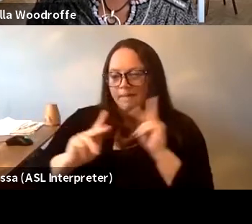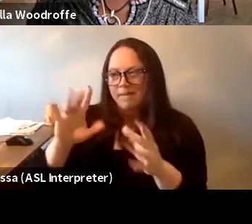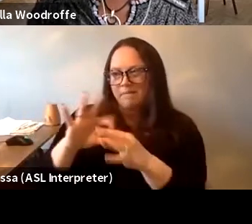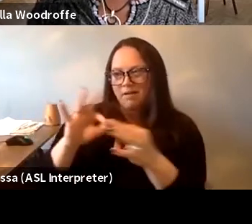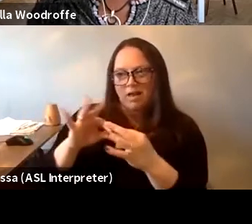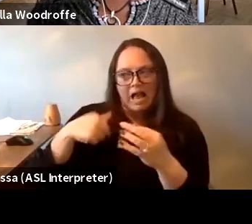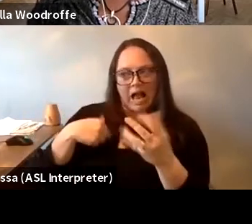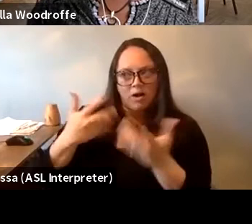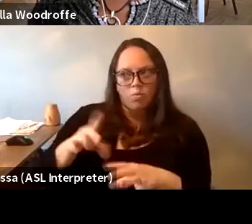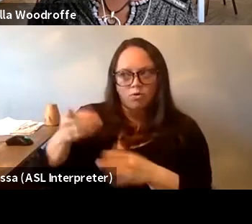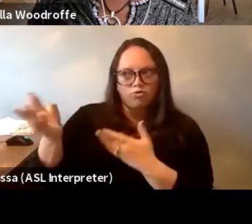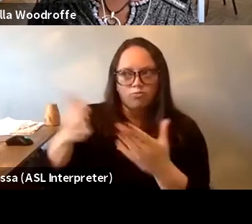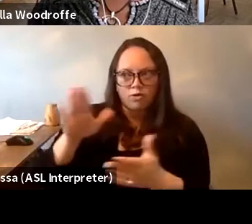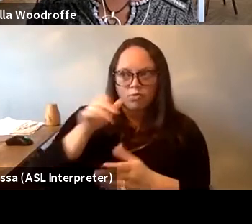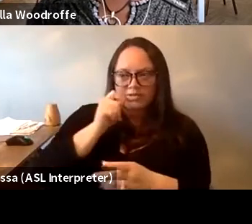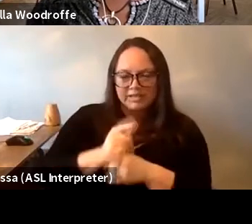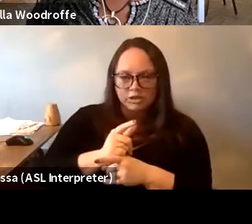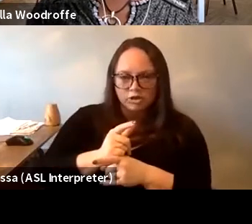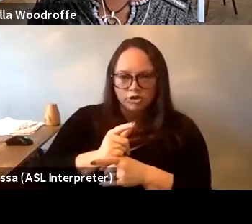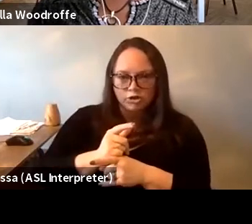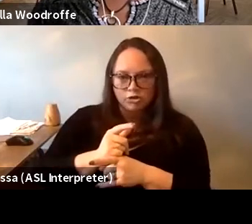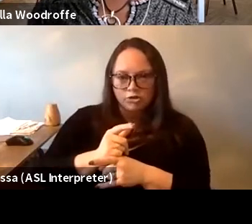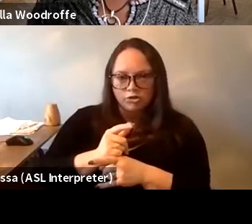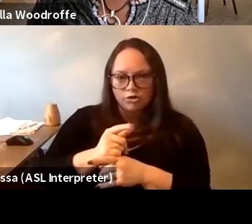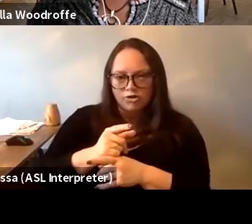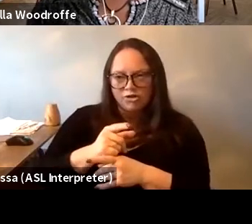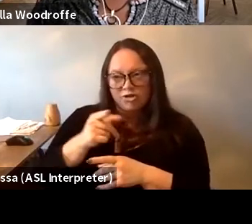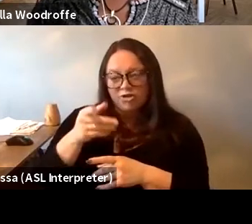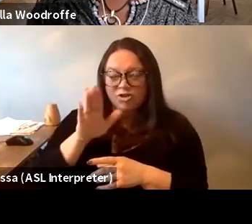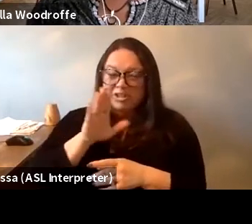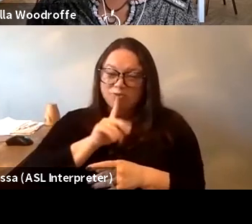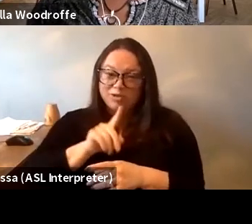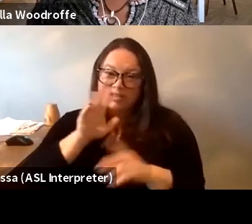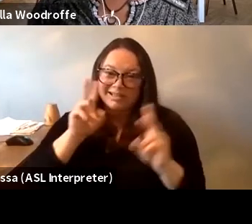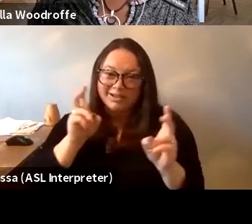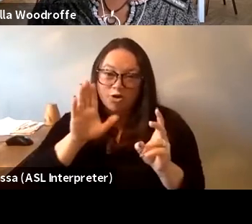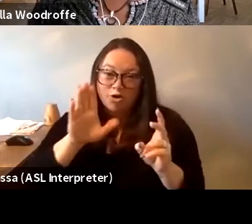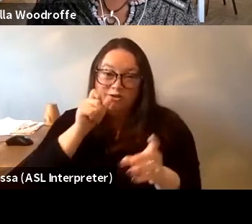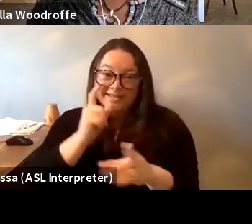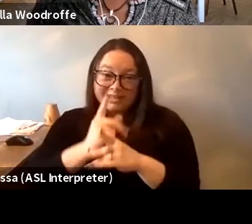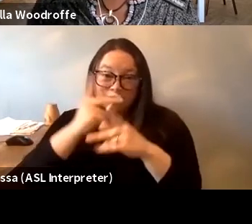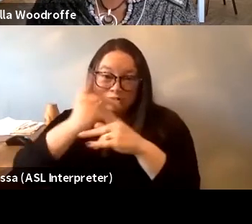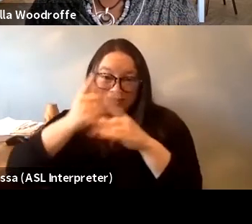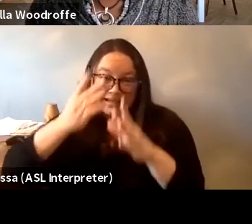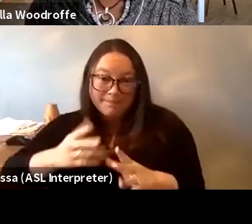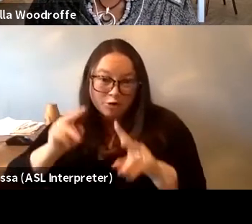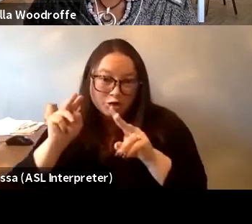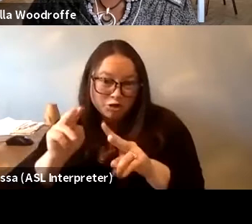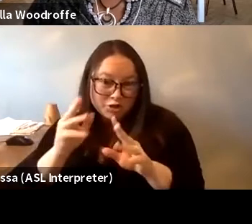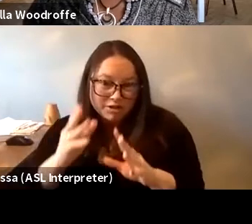And so she is her sister's keeper, she will say no to